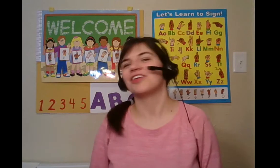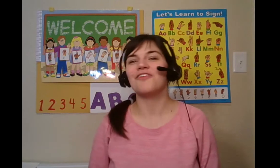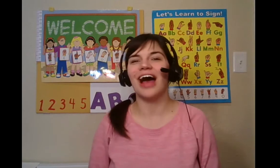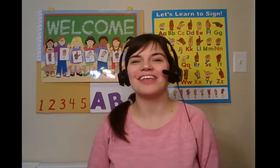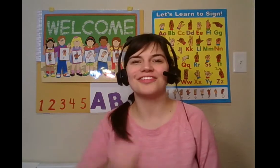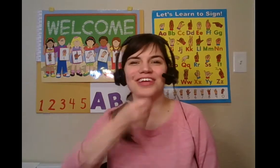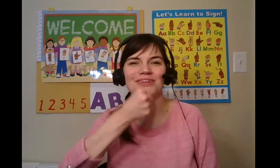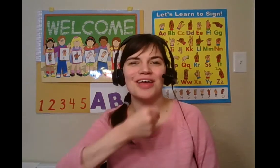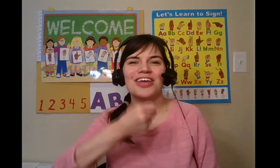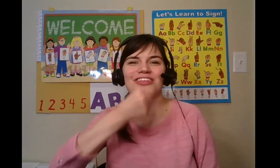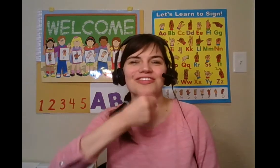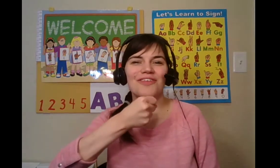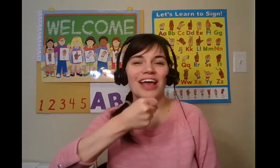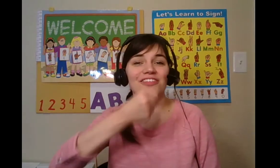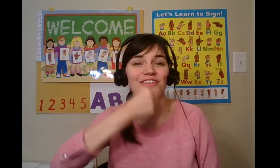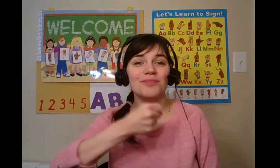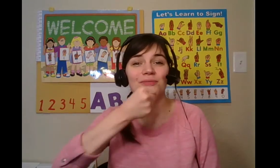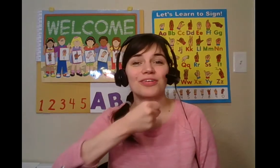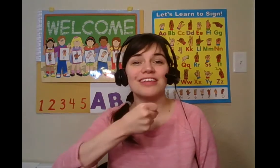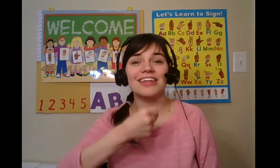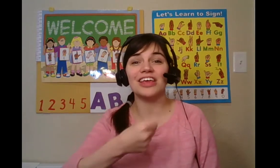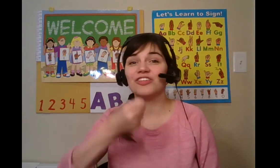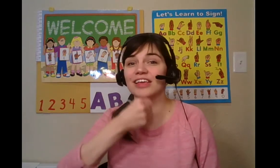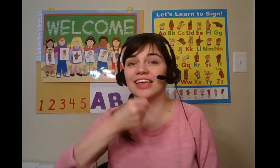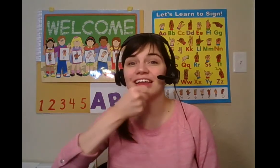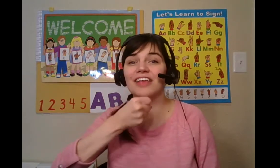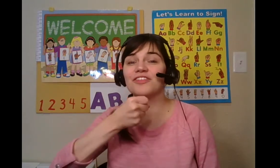ice cream. To show ice cream, pretend like you're licking an ice cream